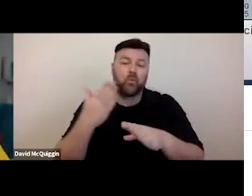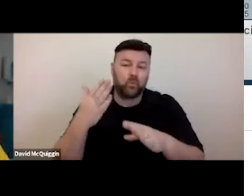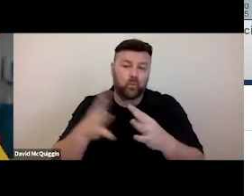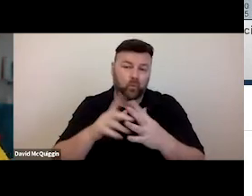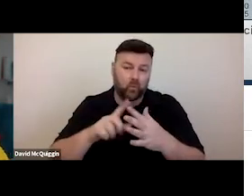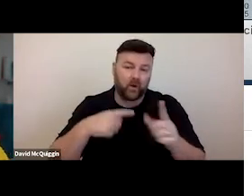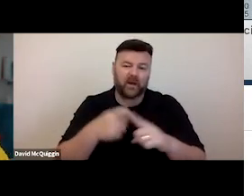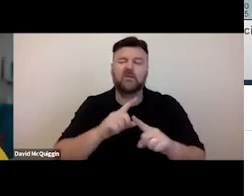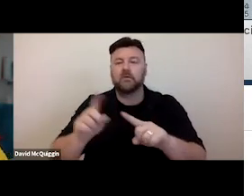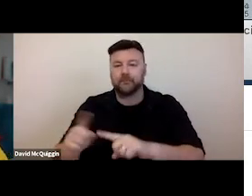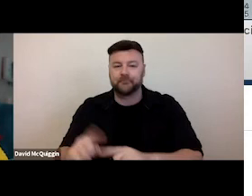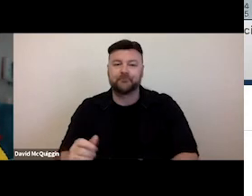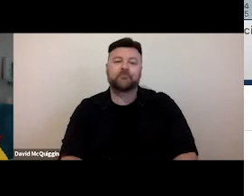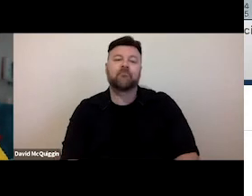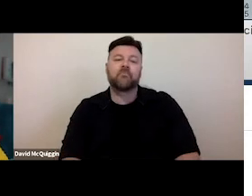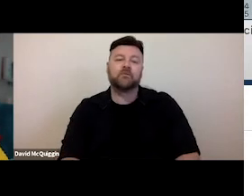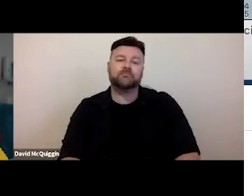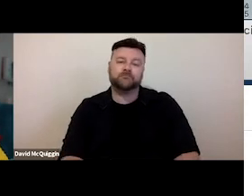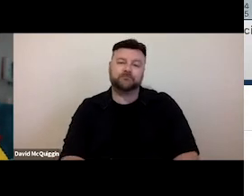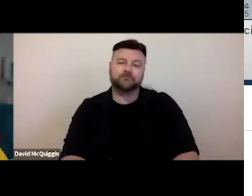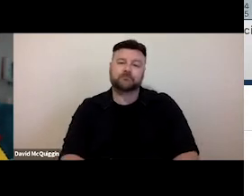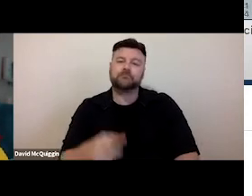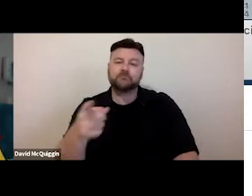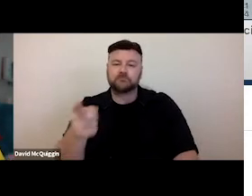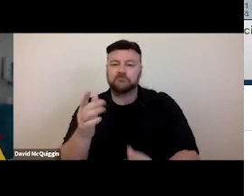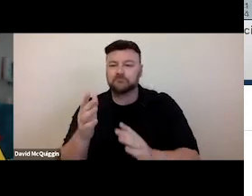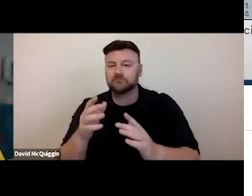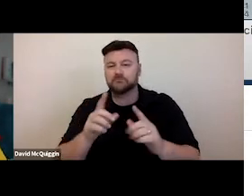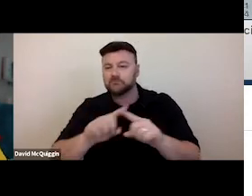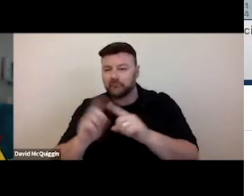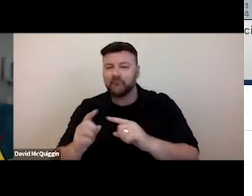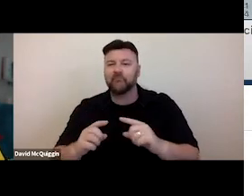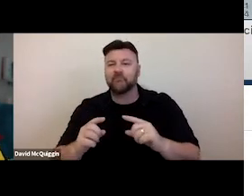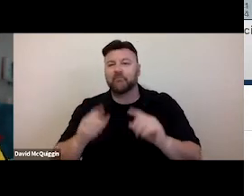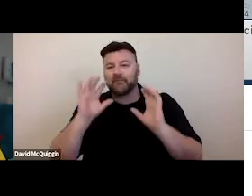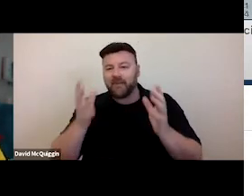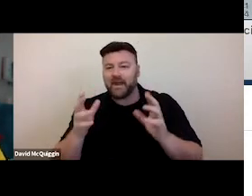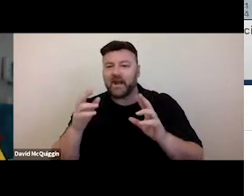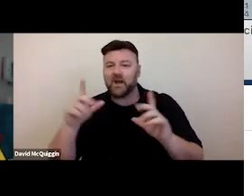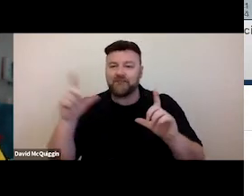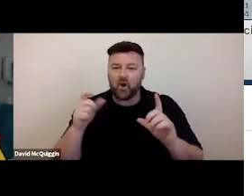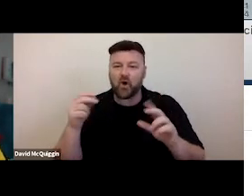calendar, ask me a question. Wednesday is hump day, it's also,